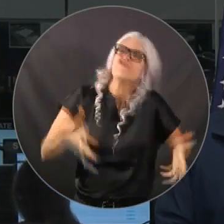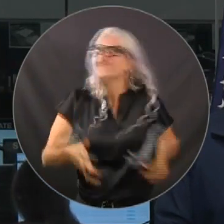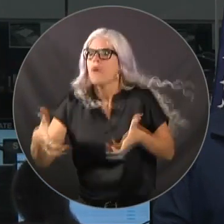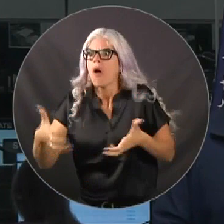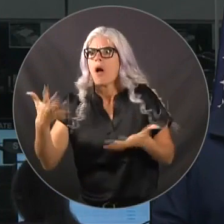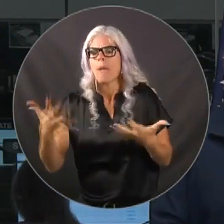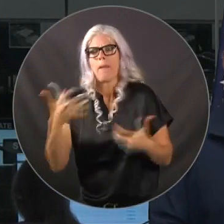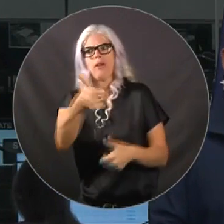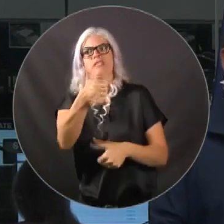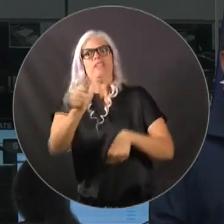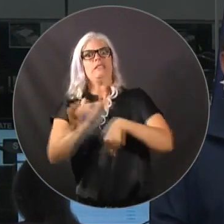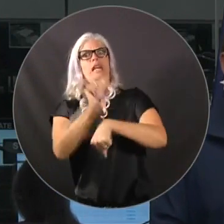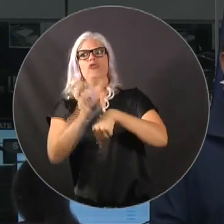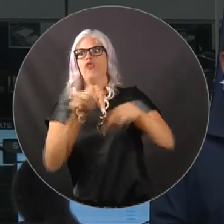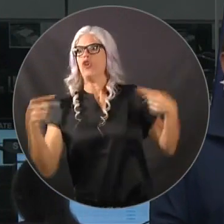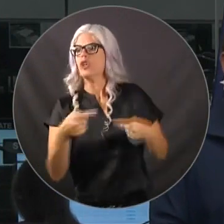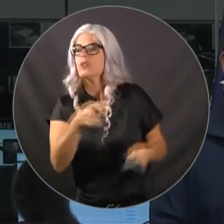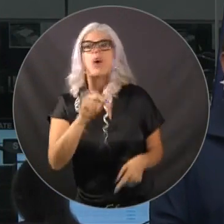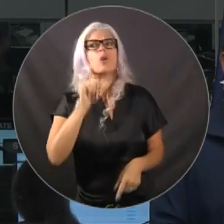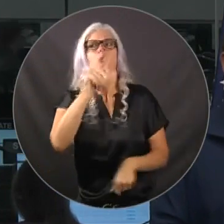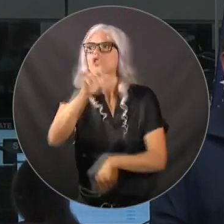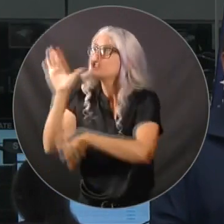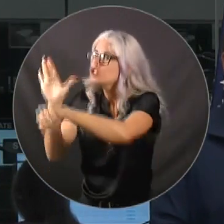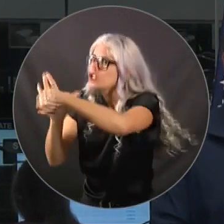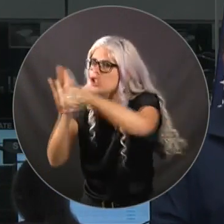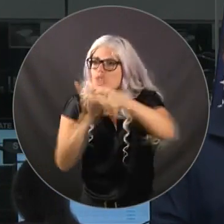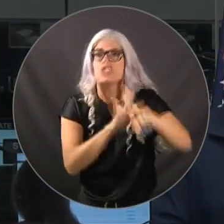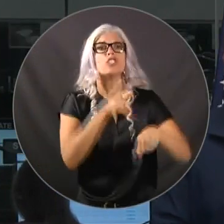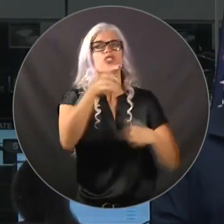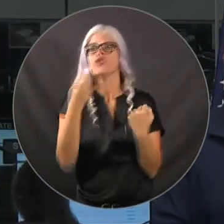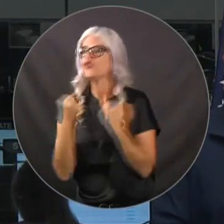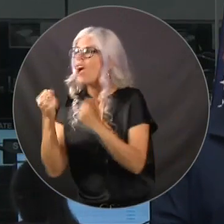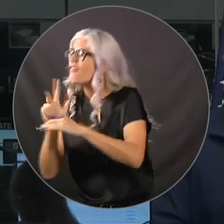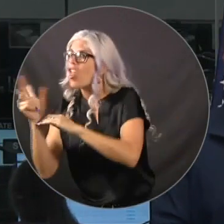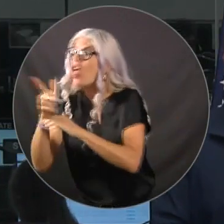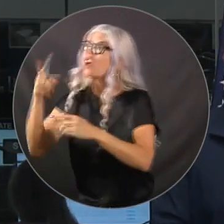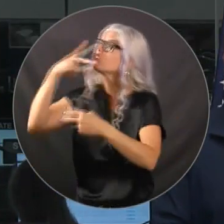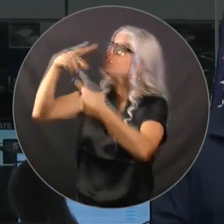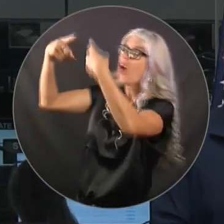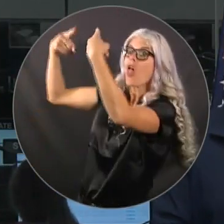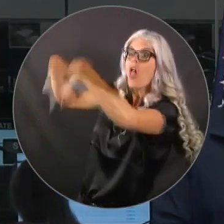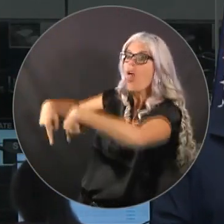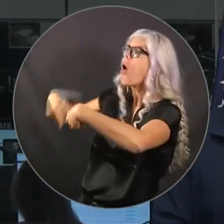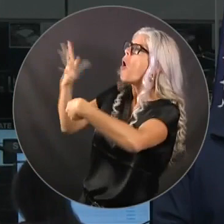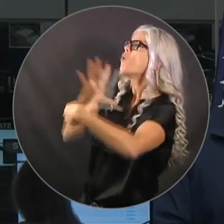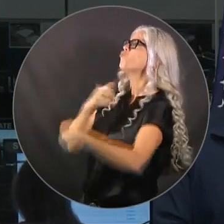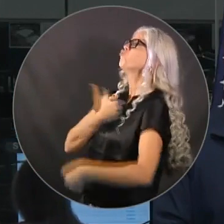or drive over down Caroli of standing water. This c